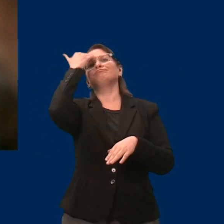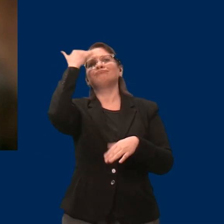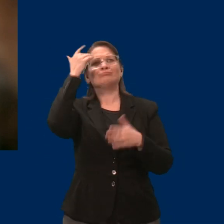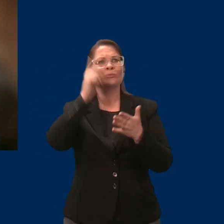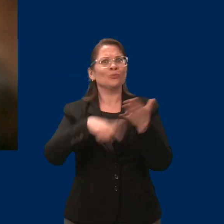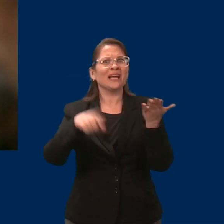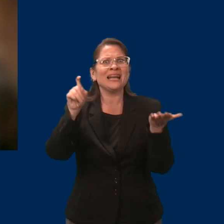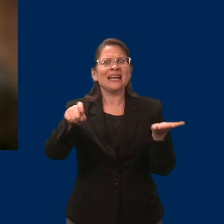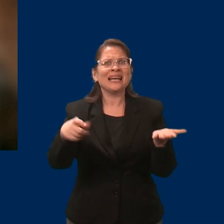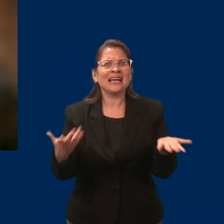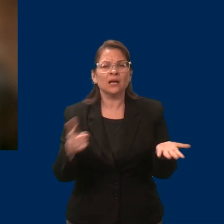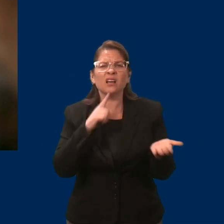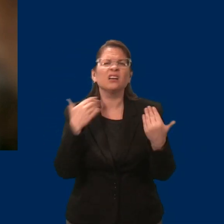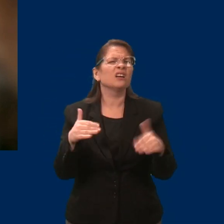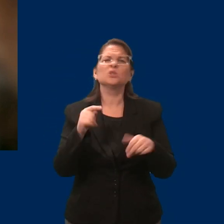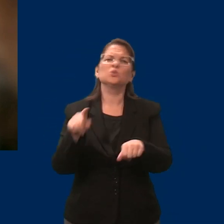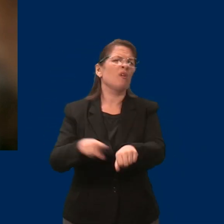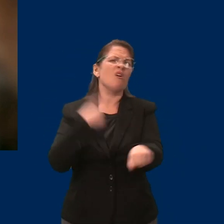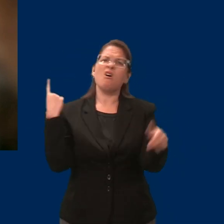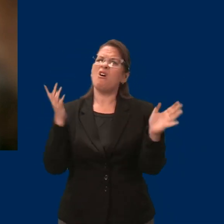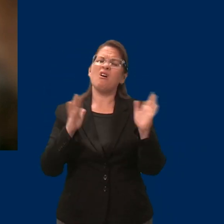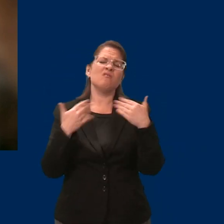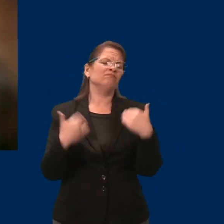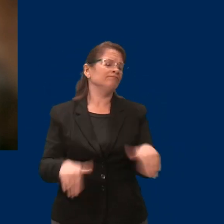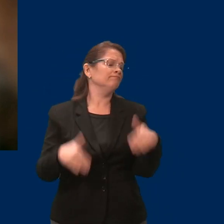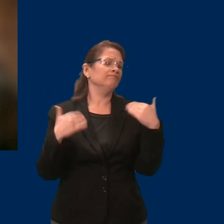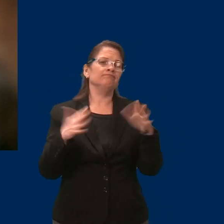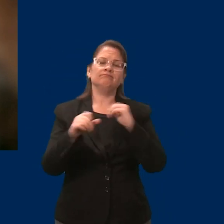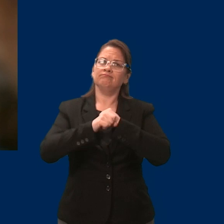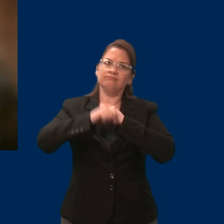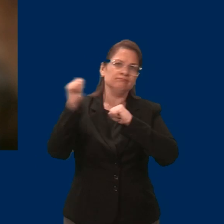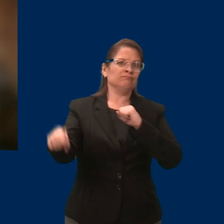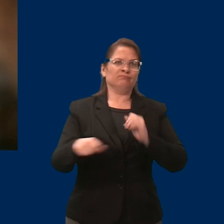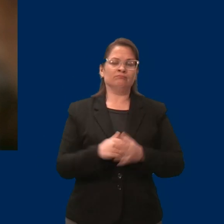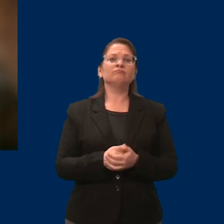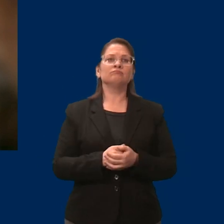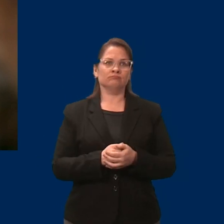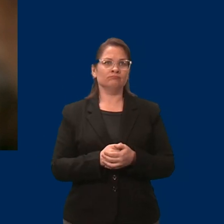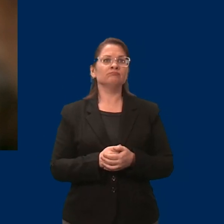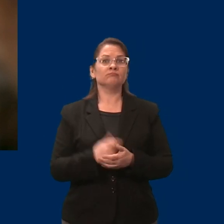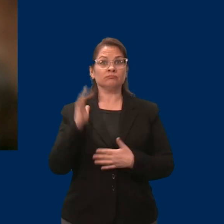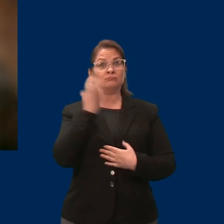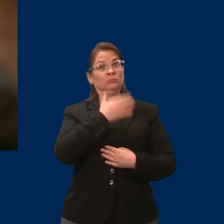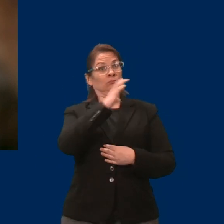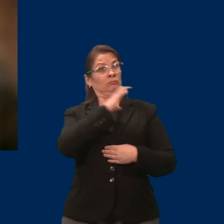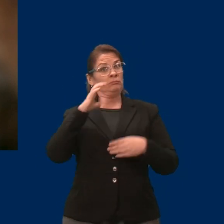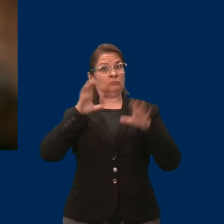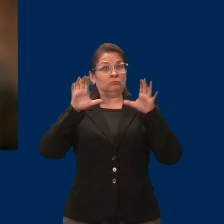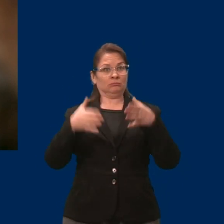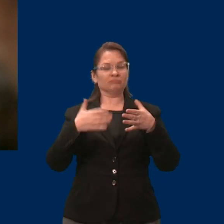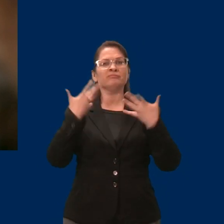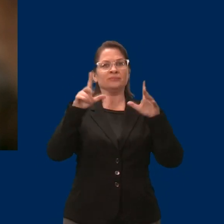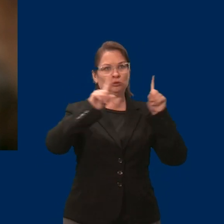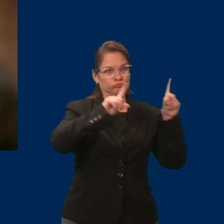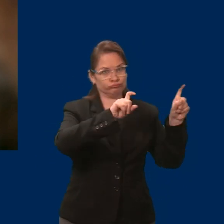Our council did one of the largest surveys ever conducted in the US of the rare disease community, looking for some of those barriers to care.